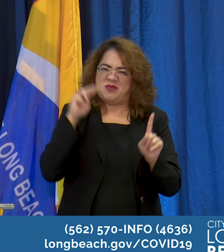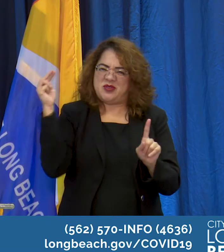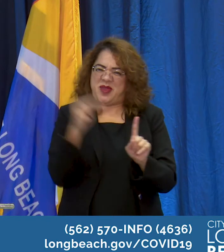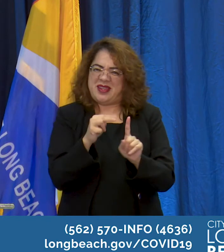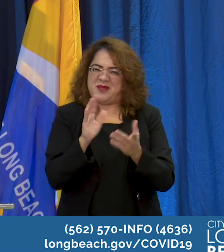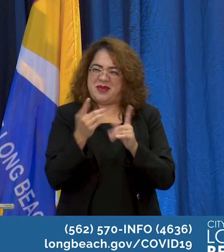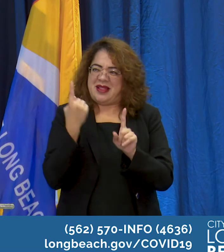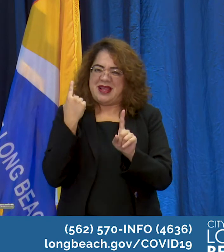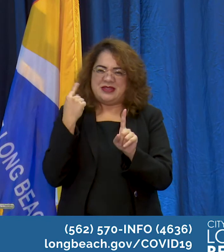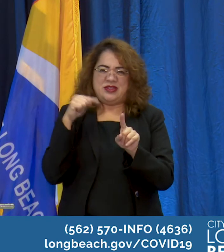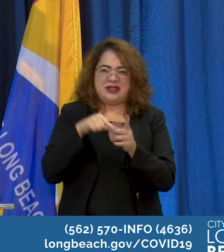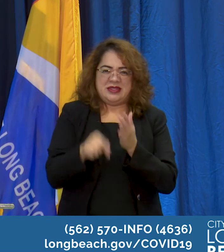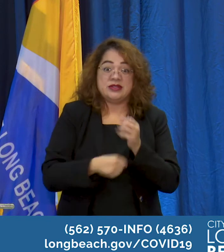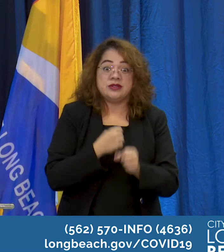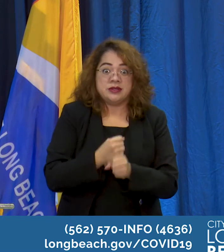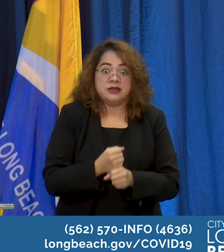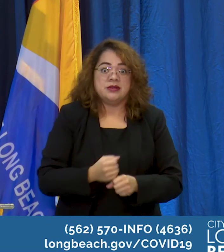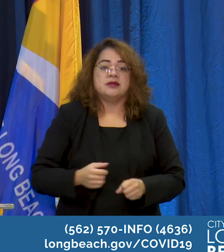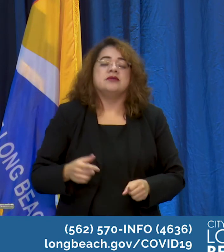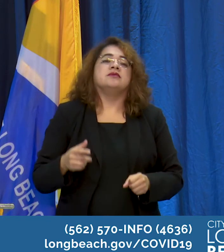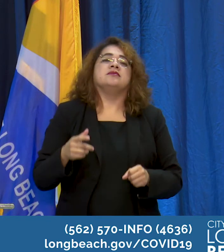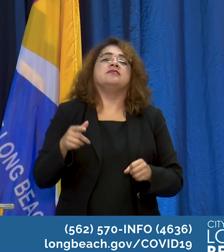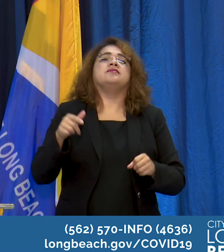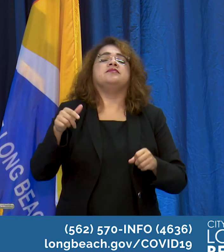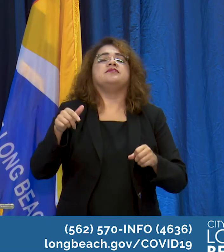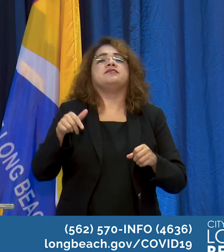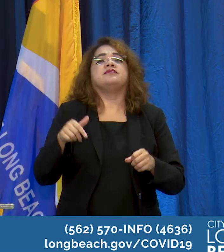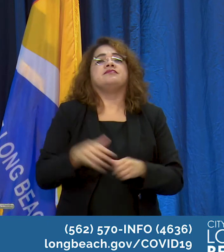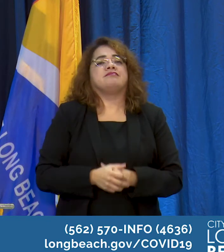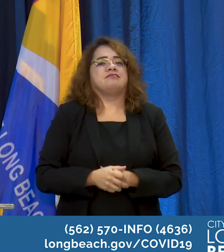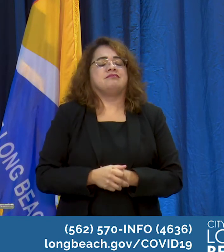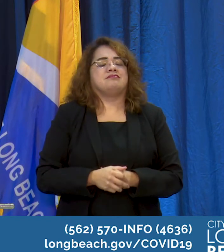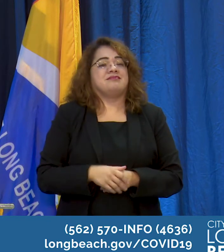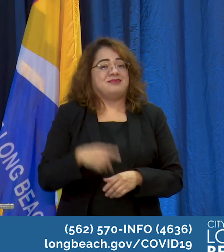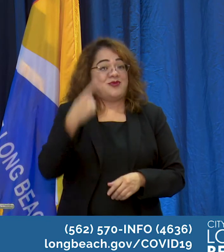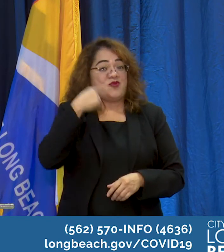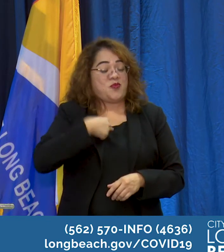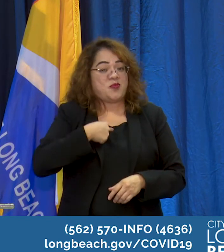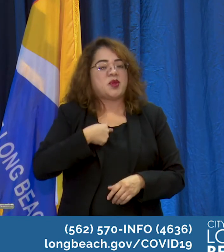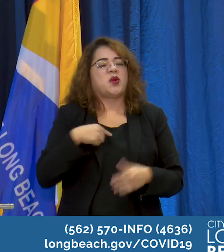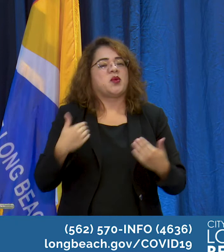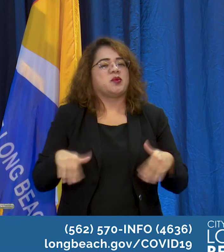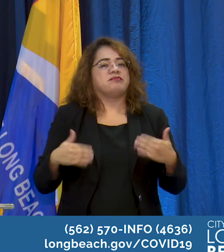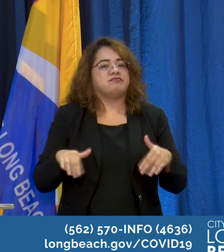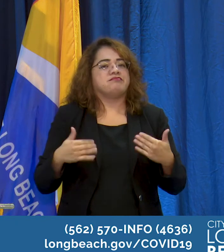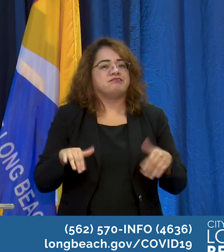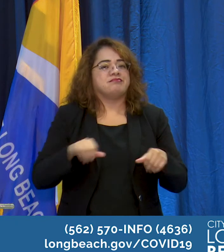this is going to be a harder Thanksgiving for me and for quite frankly a lot of families across